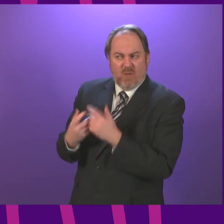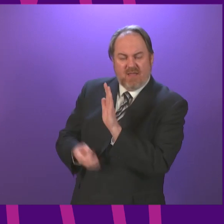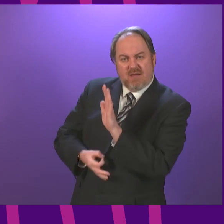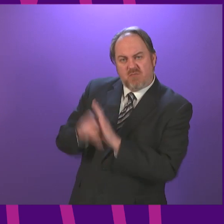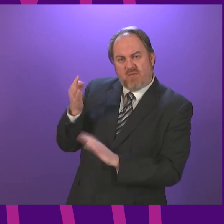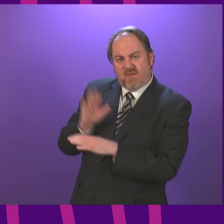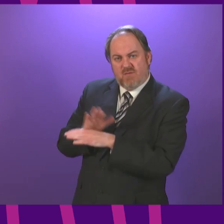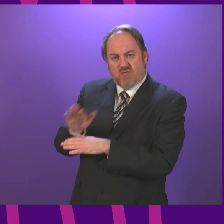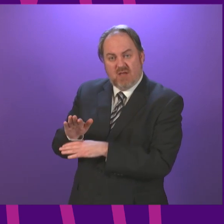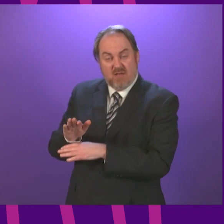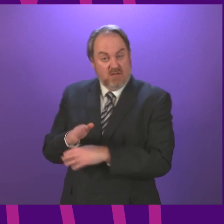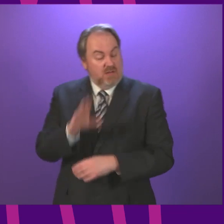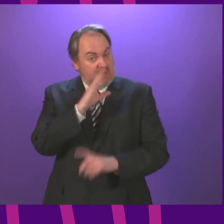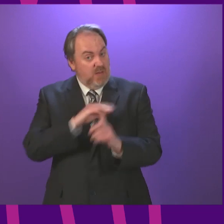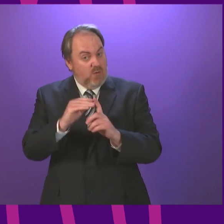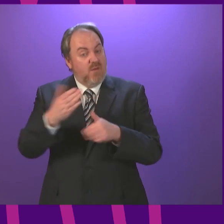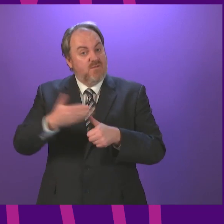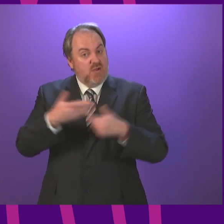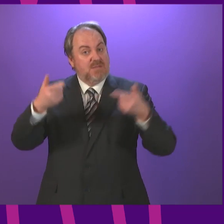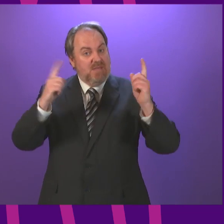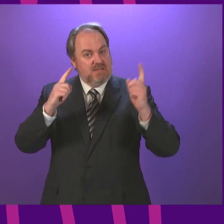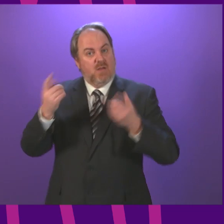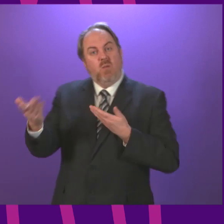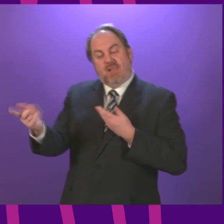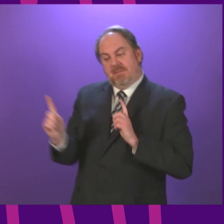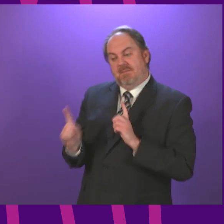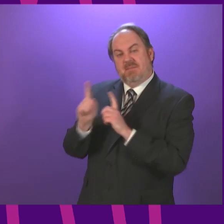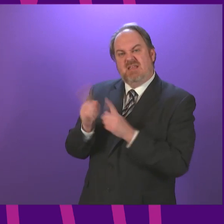the First Minister will meet the chief constable later today to discuss matters.